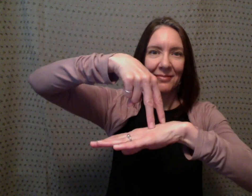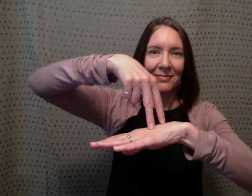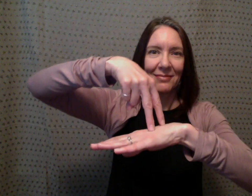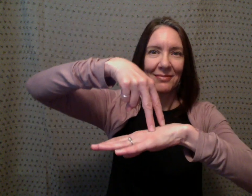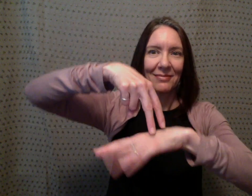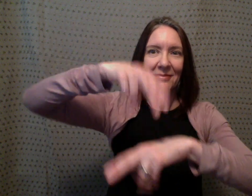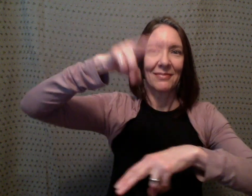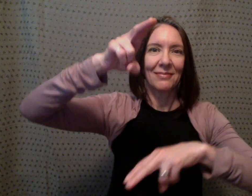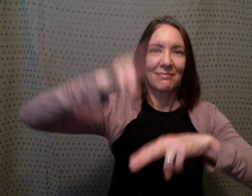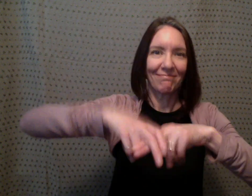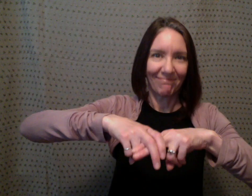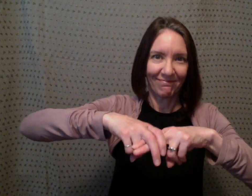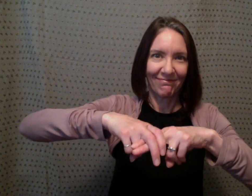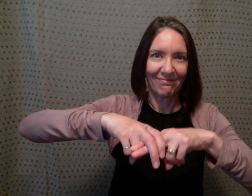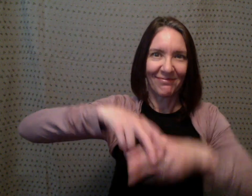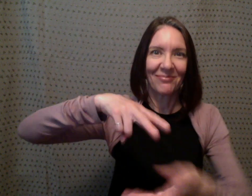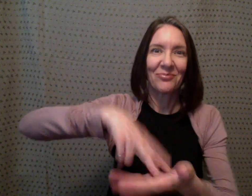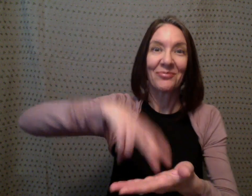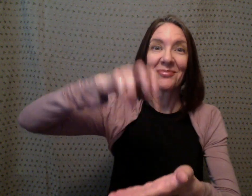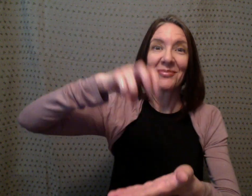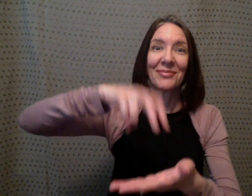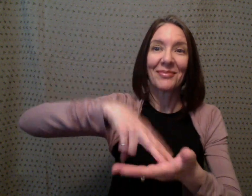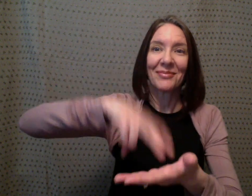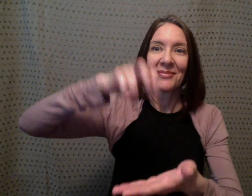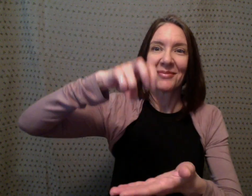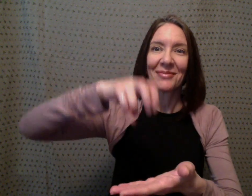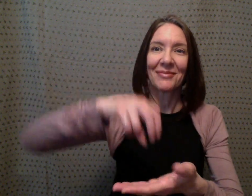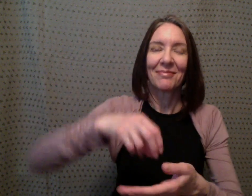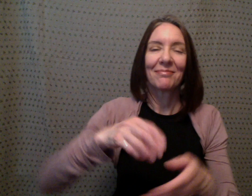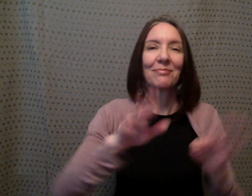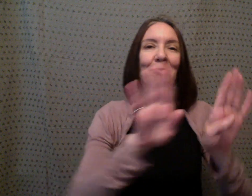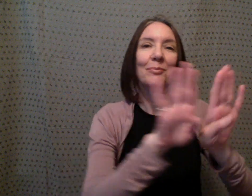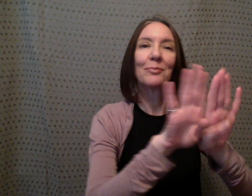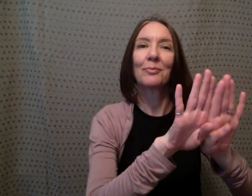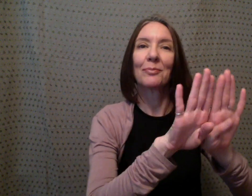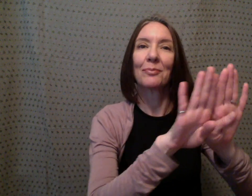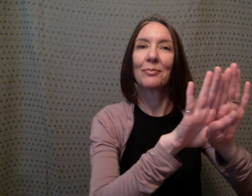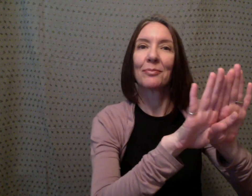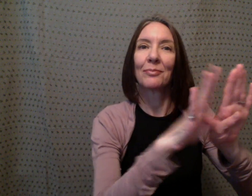stand, sit. jump